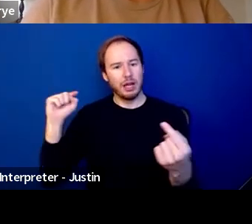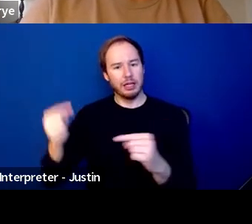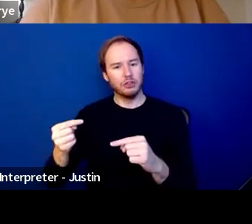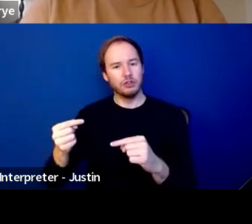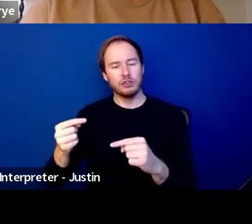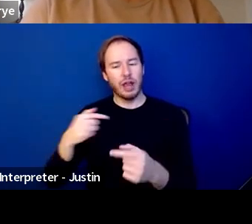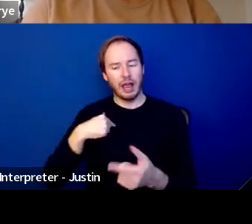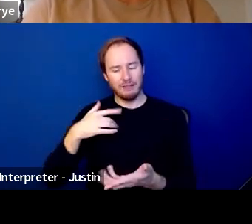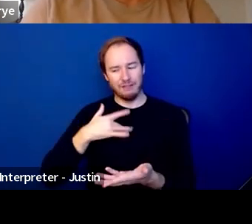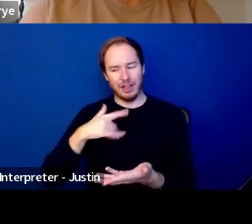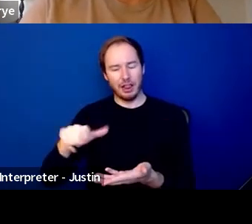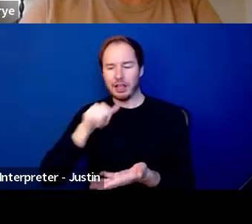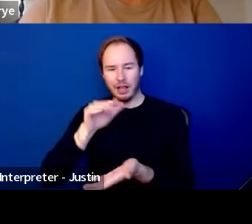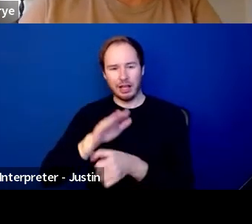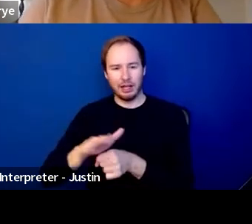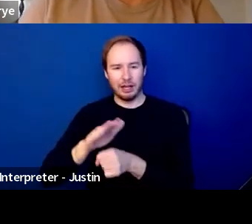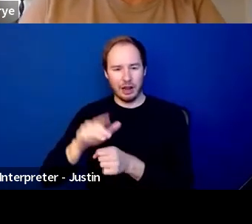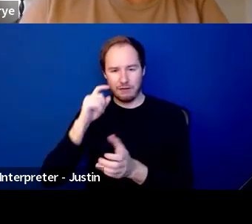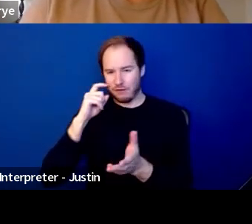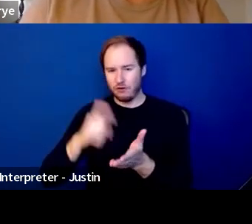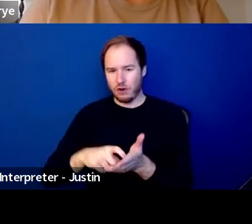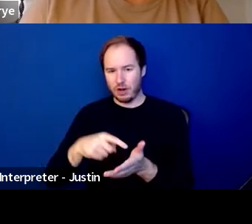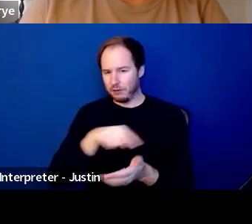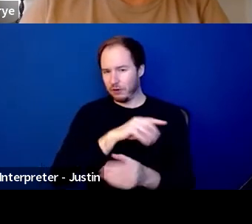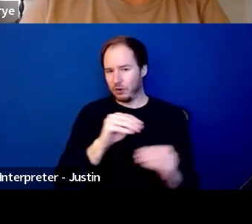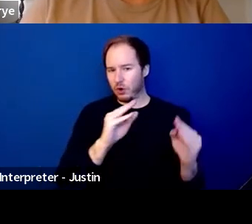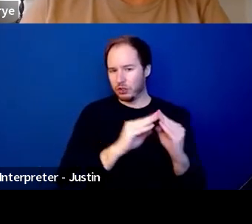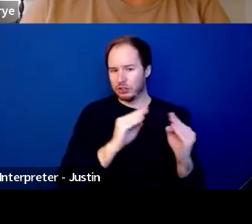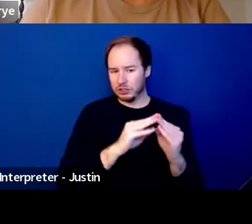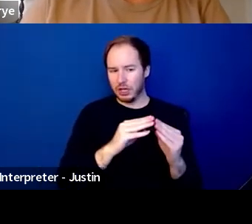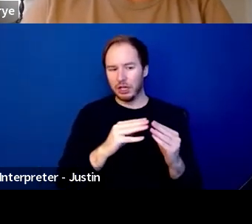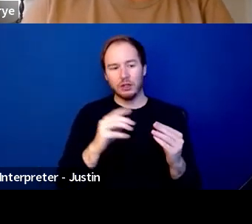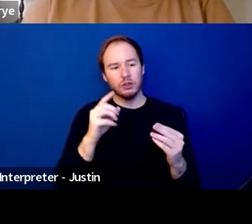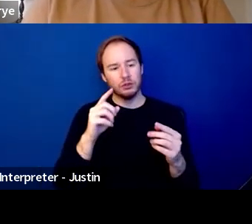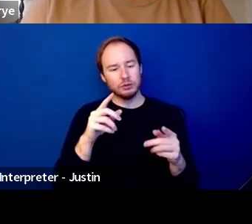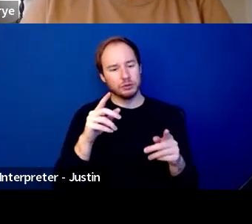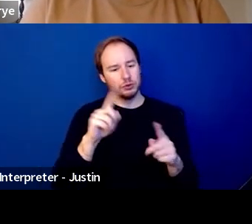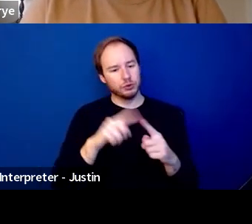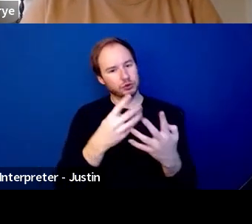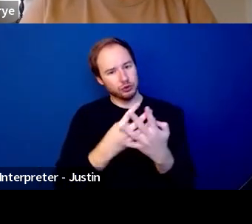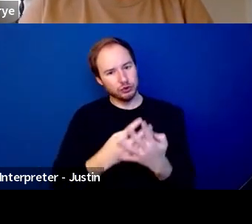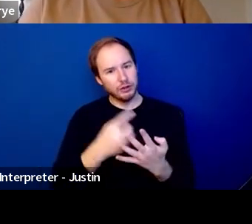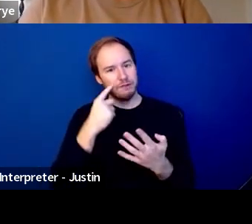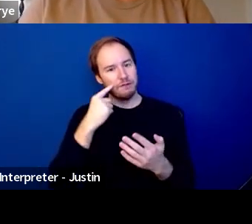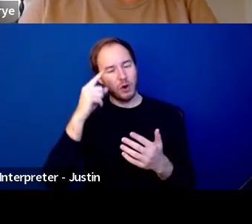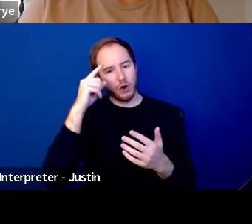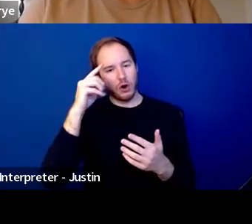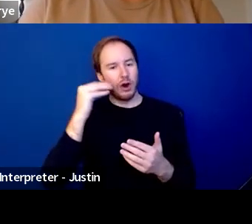absolutely worth screening for, and asking about head injuries and with